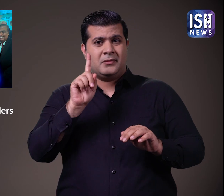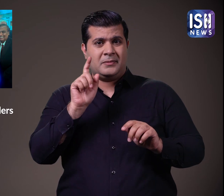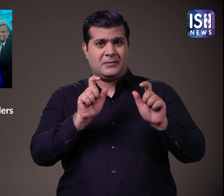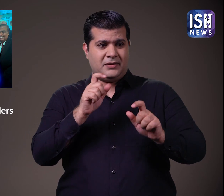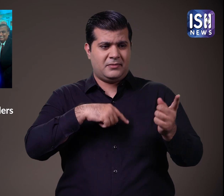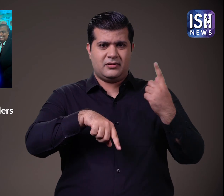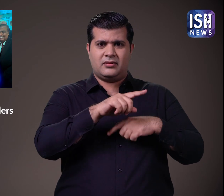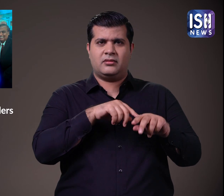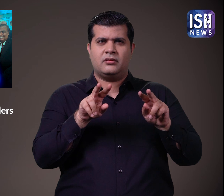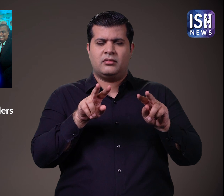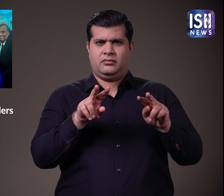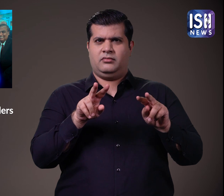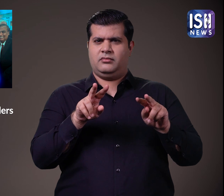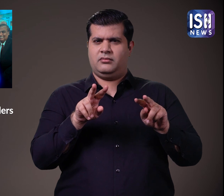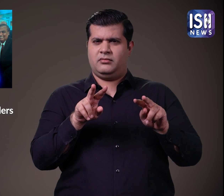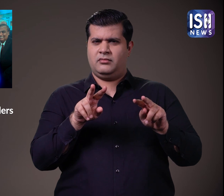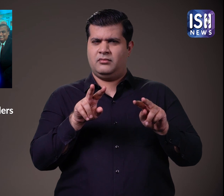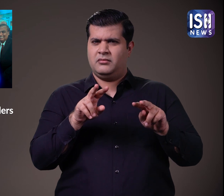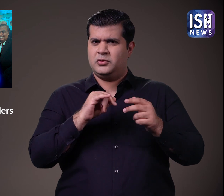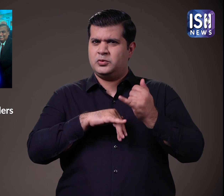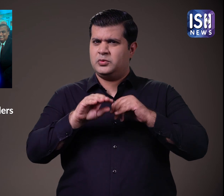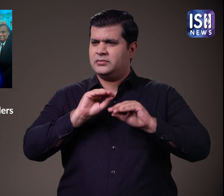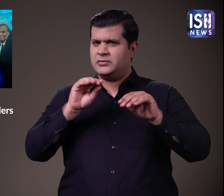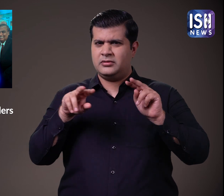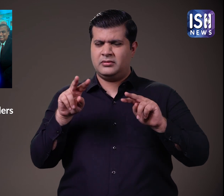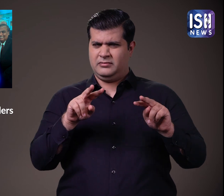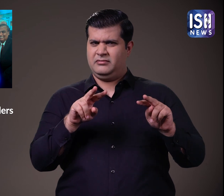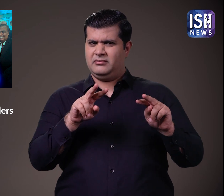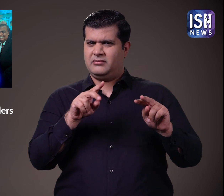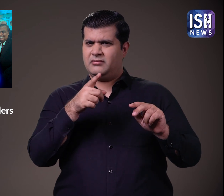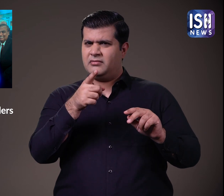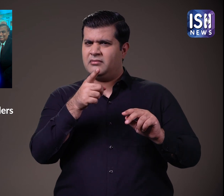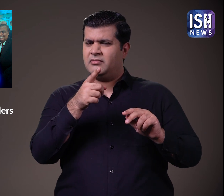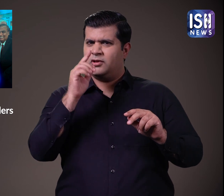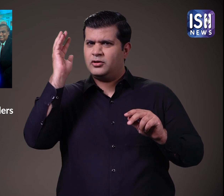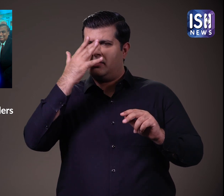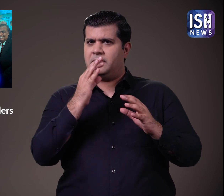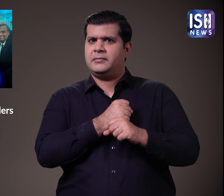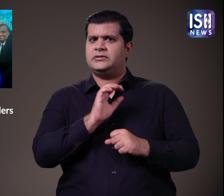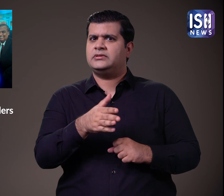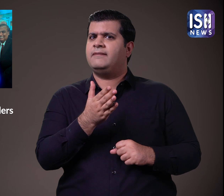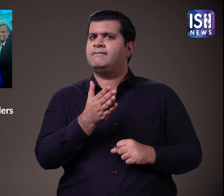But there was something missing that caught everyone's attention and is being shared all over social media.